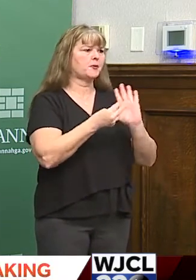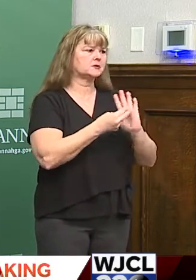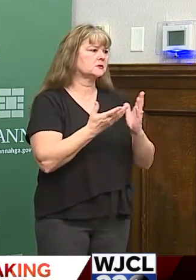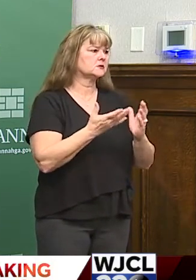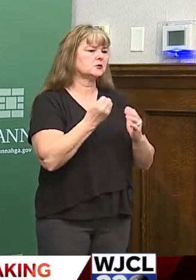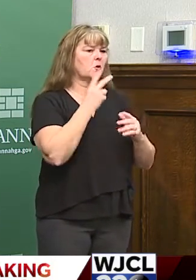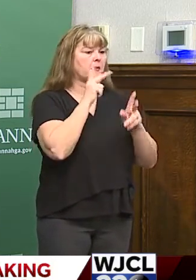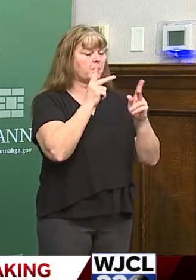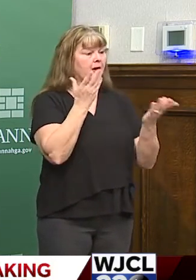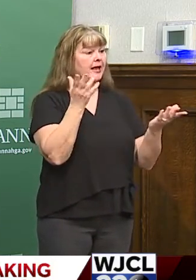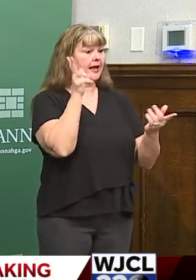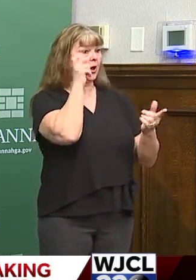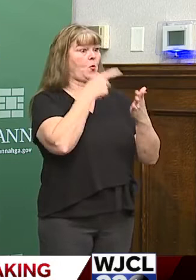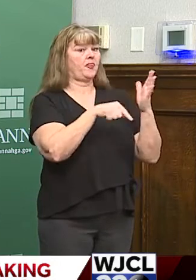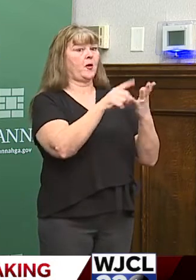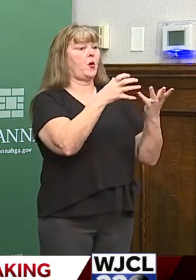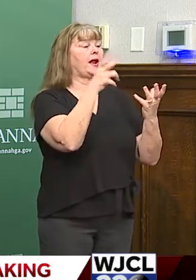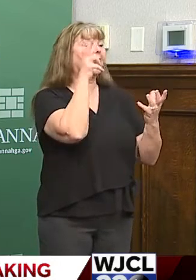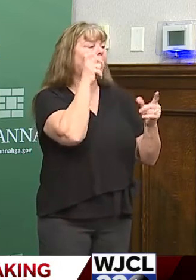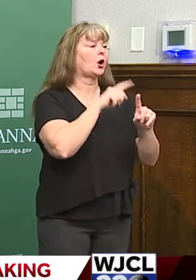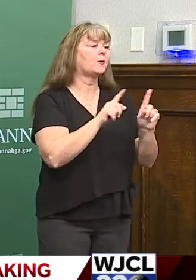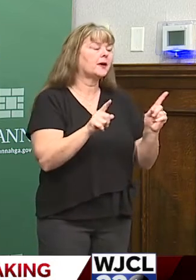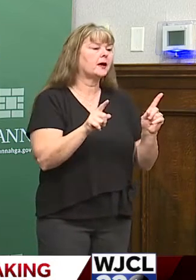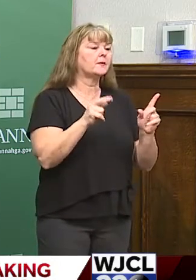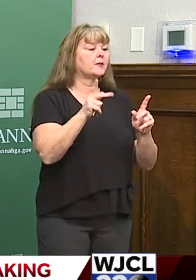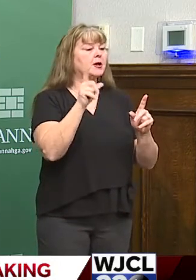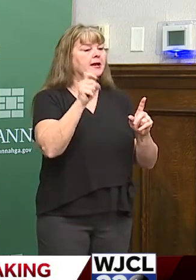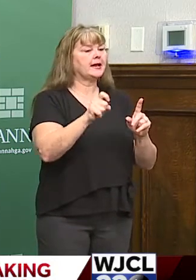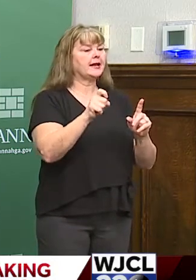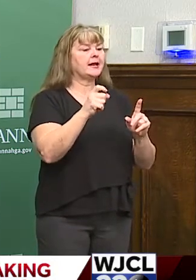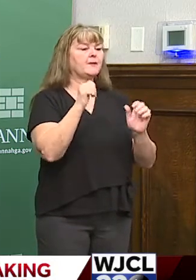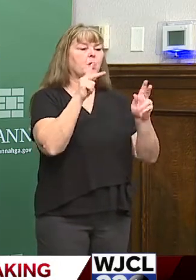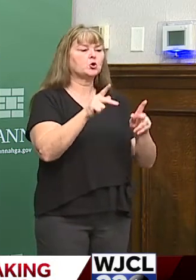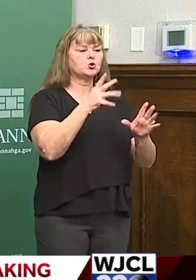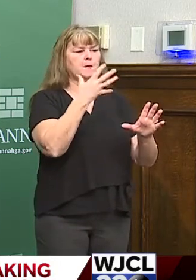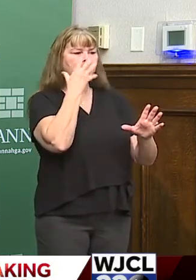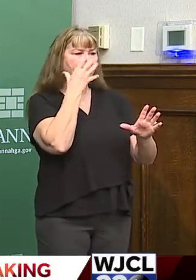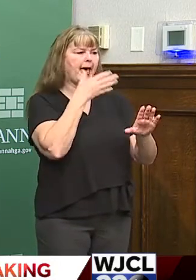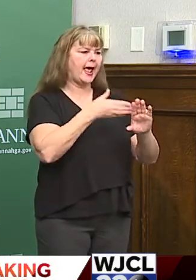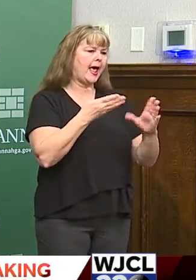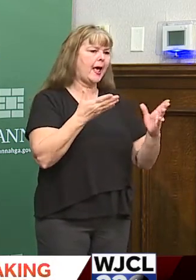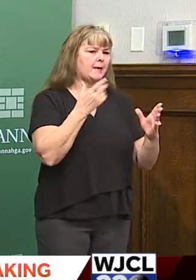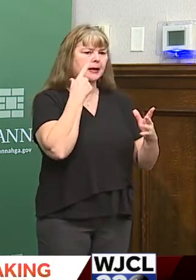WE USE THESE DRONES FOR SEARCH AND RESCUE AND FOR A VARIETY OF PEOPLE HEAR WHAT THEY WANT TO HEAR.